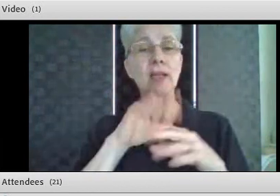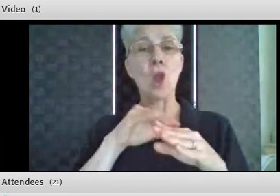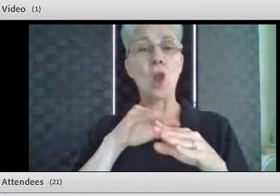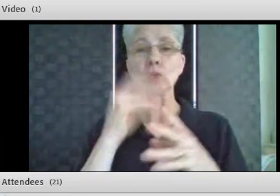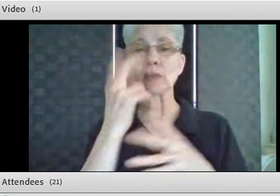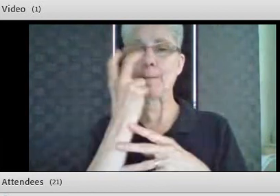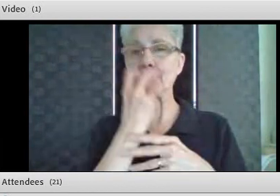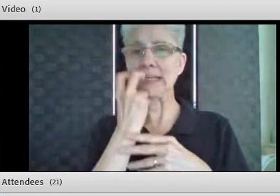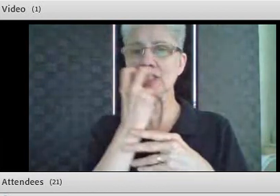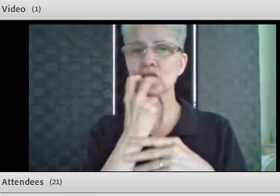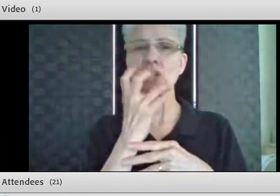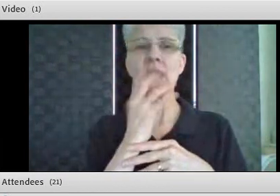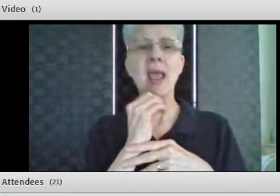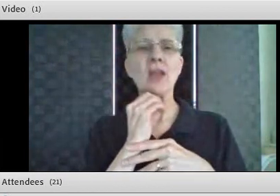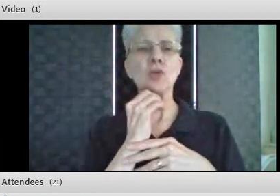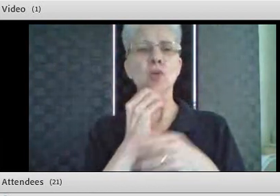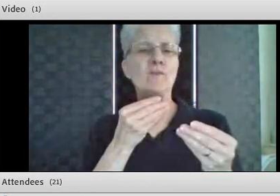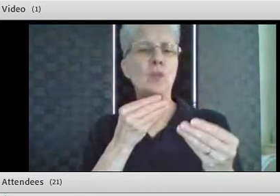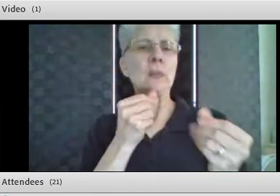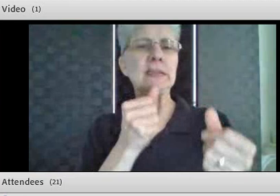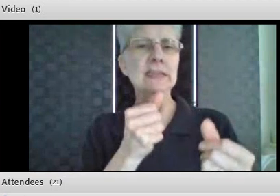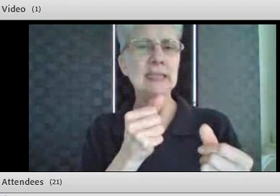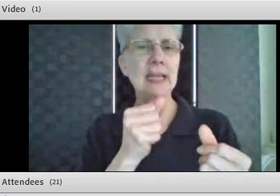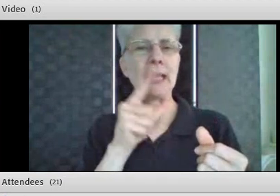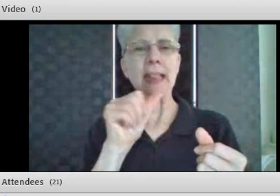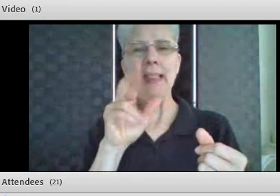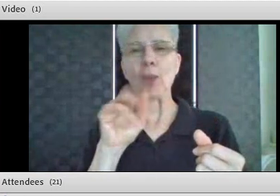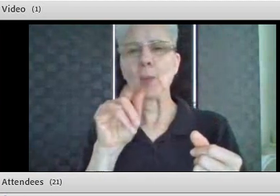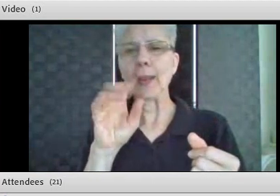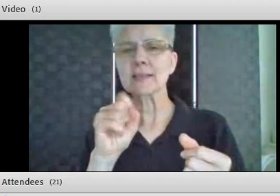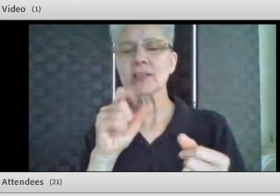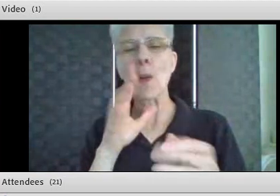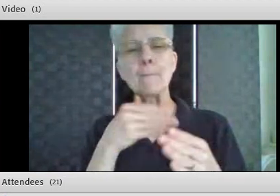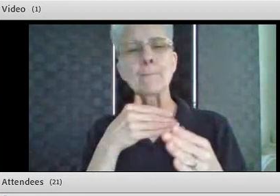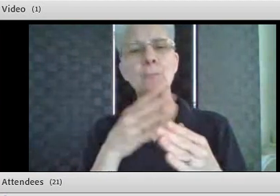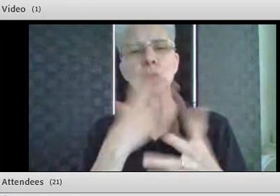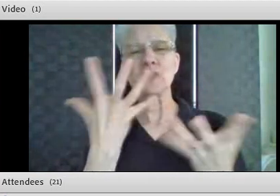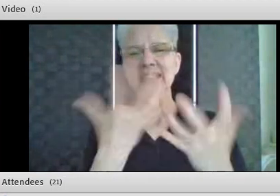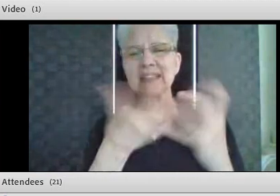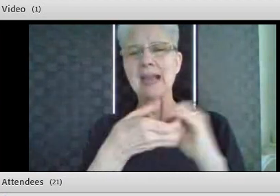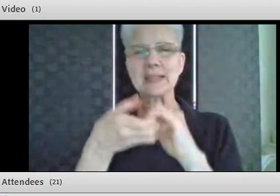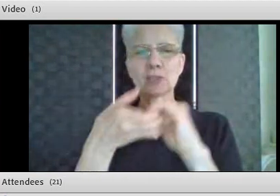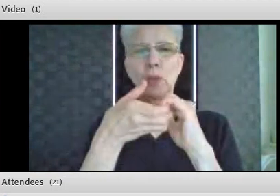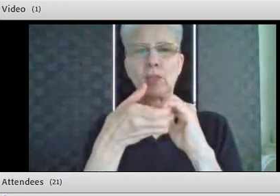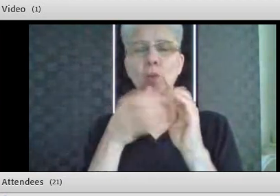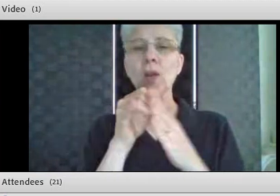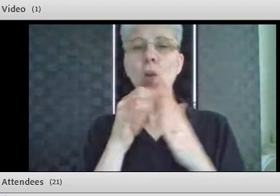so, you know, there's one area where it pulls into the other side of the brain. When you're singing, you are working on your speech